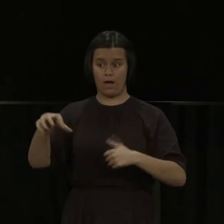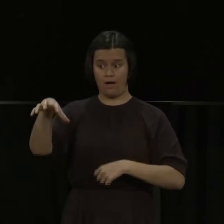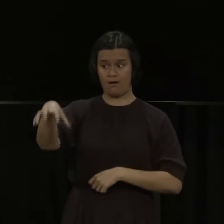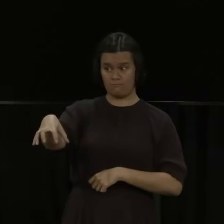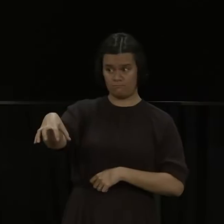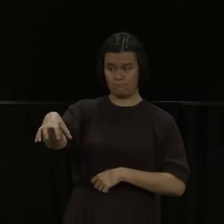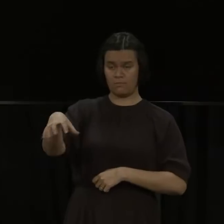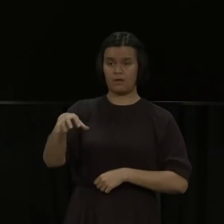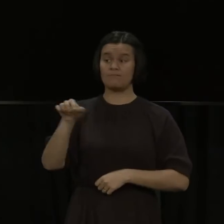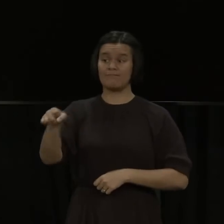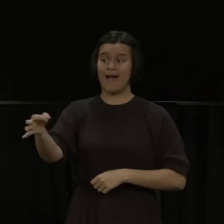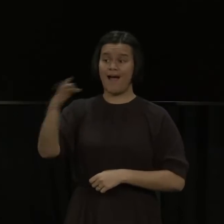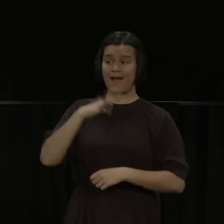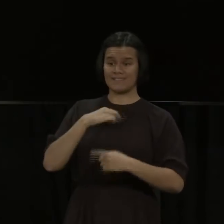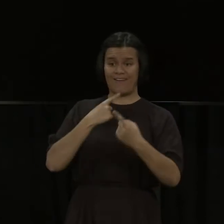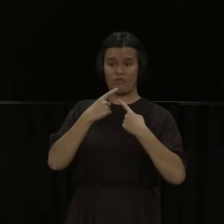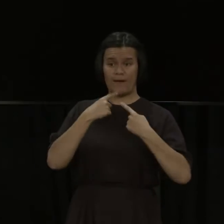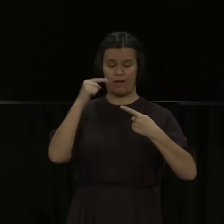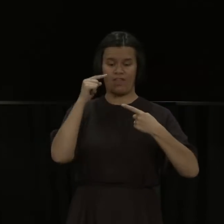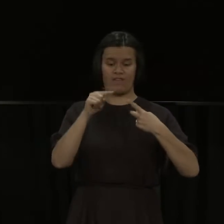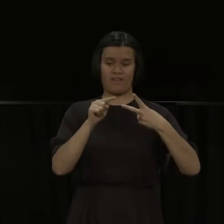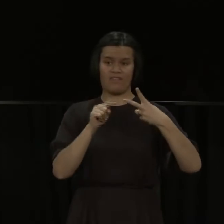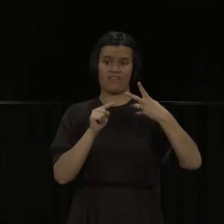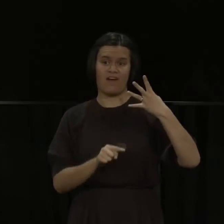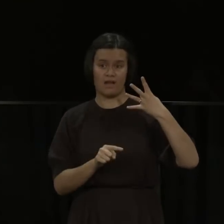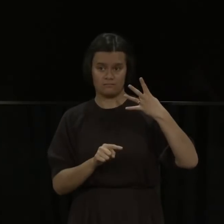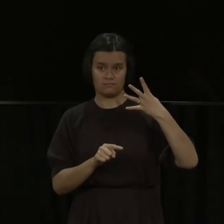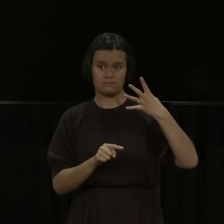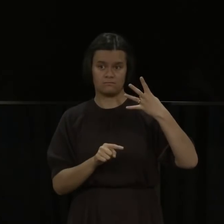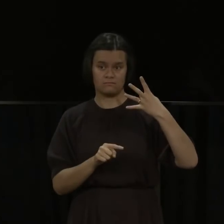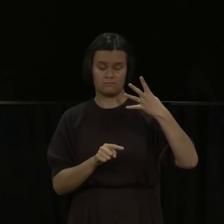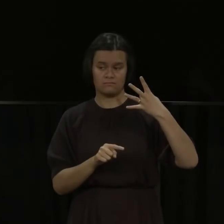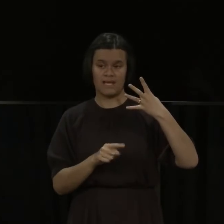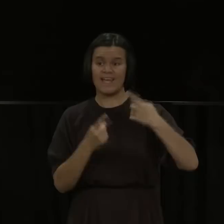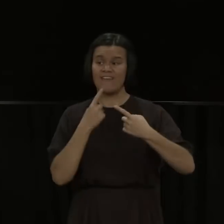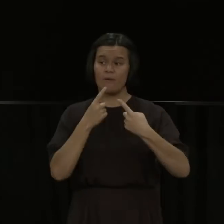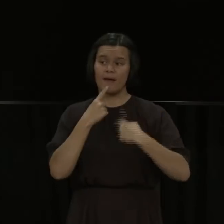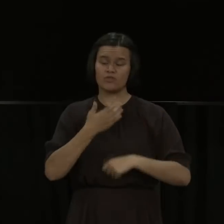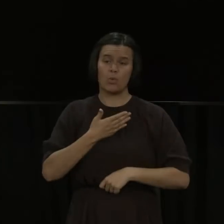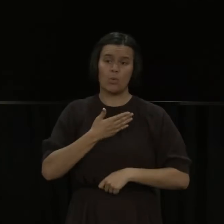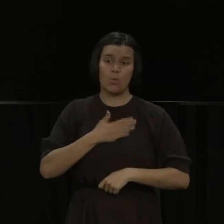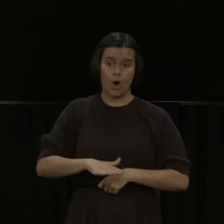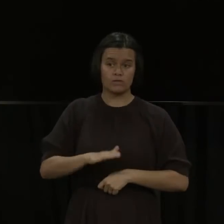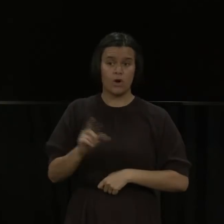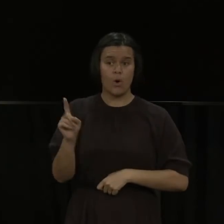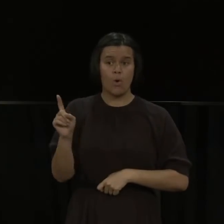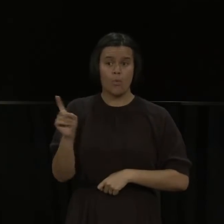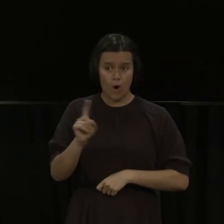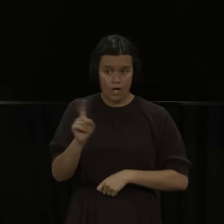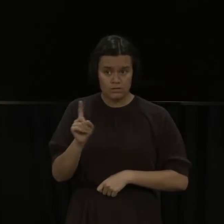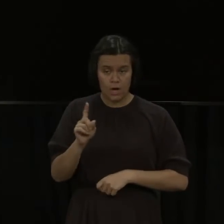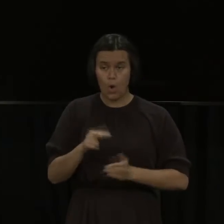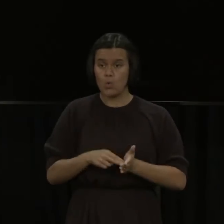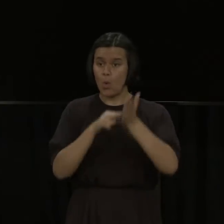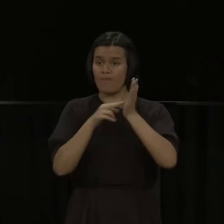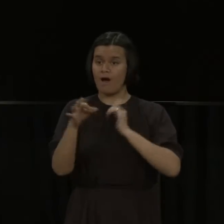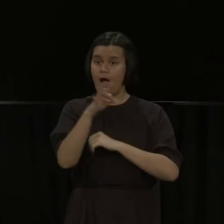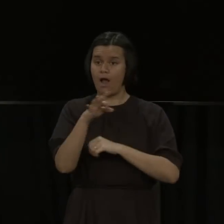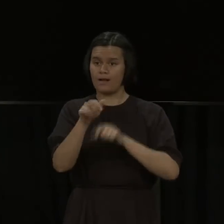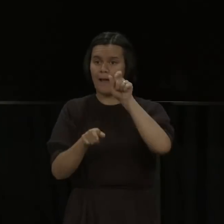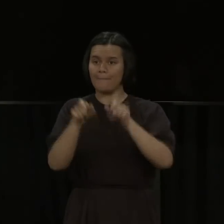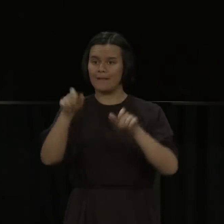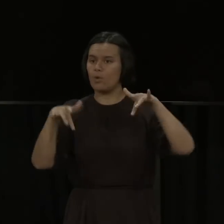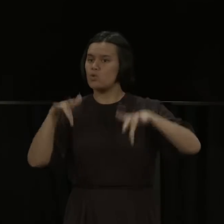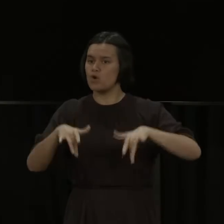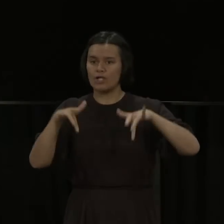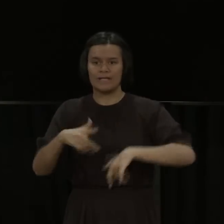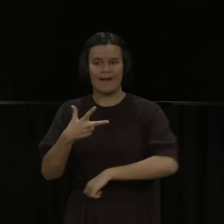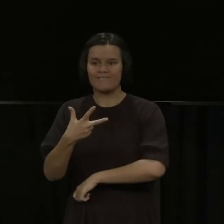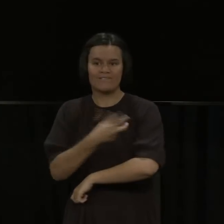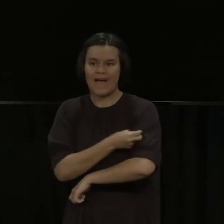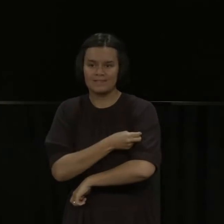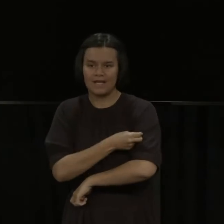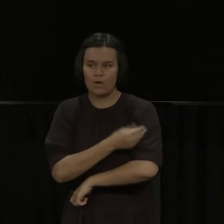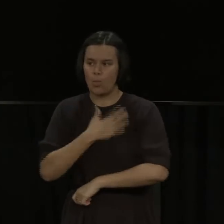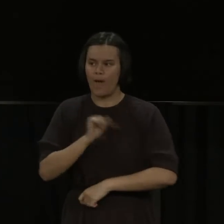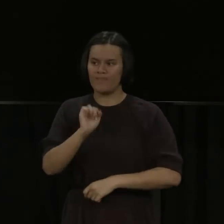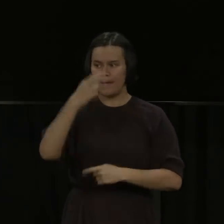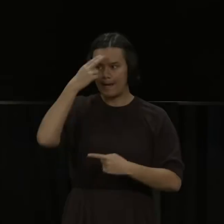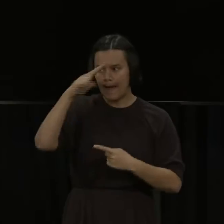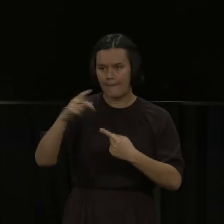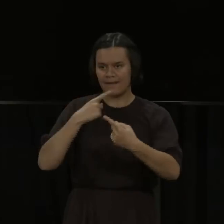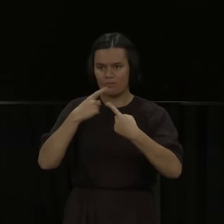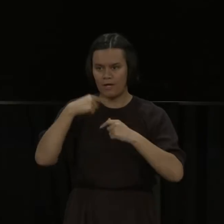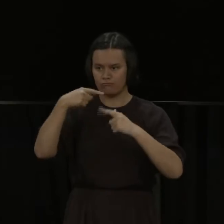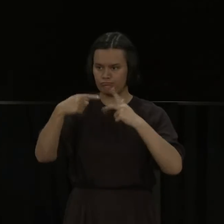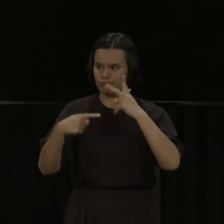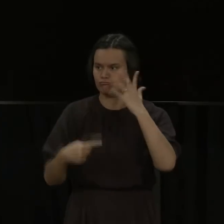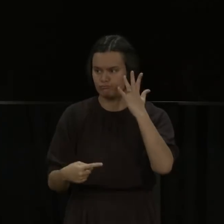What I can say is, yes, we